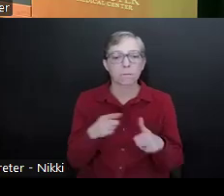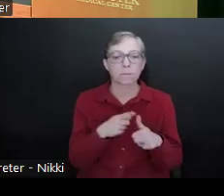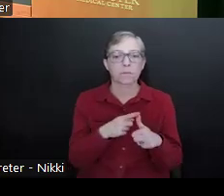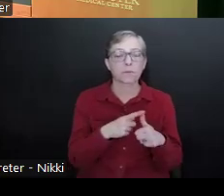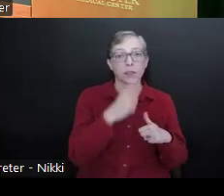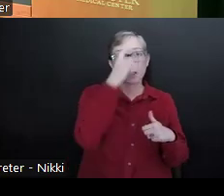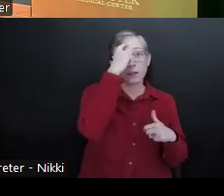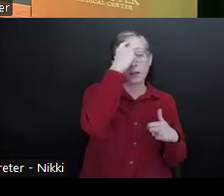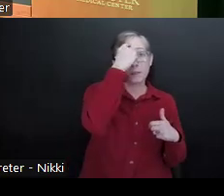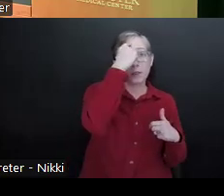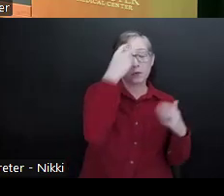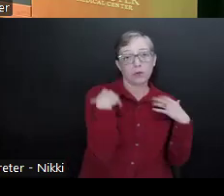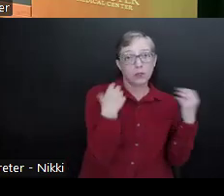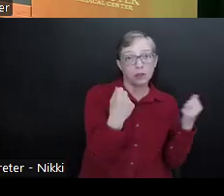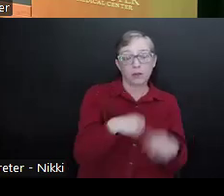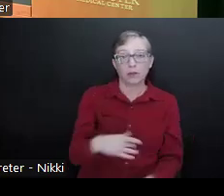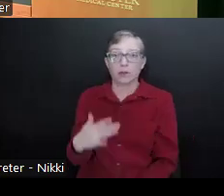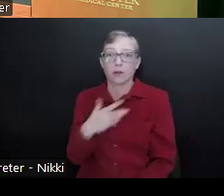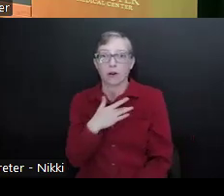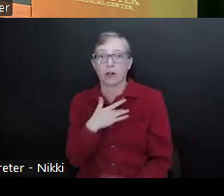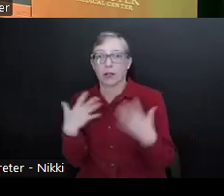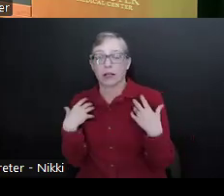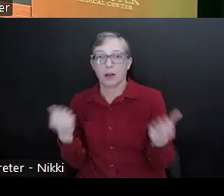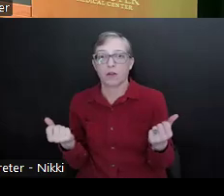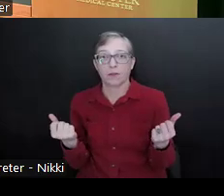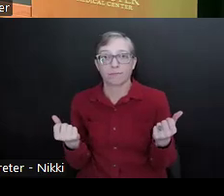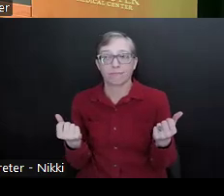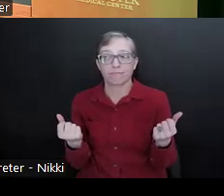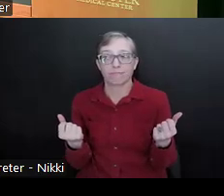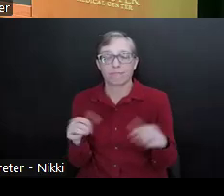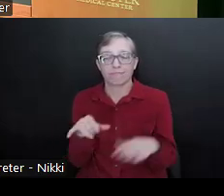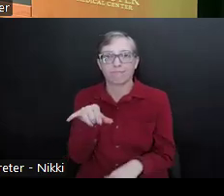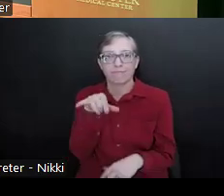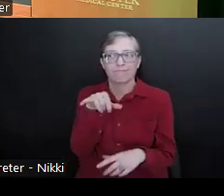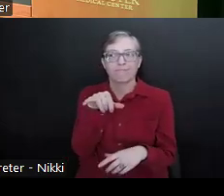health are one and the same there are kind of these very strong relationships between the two